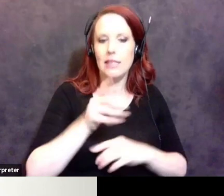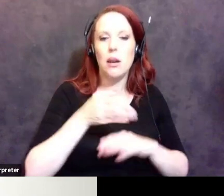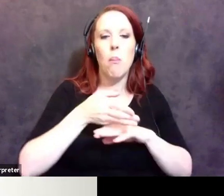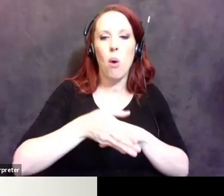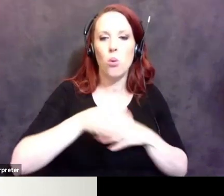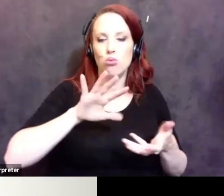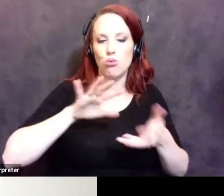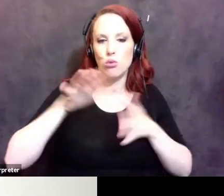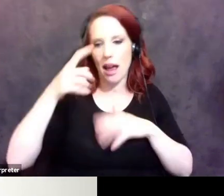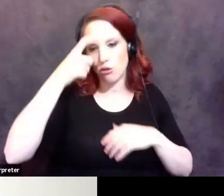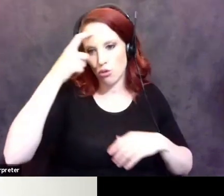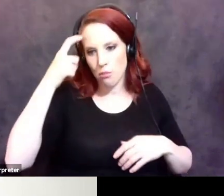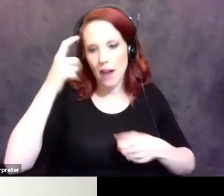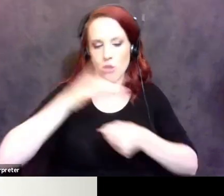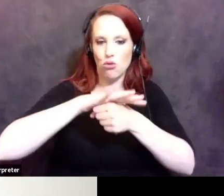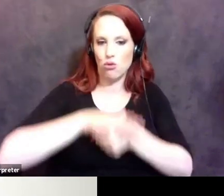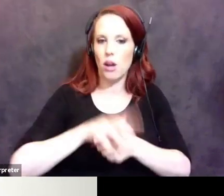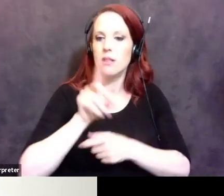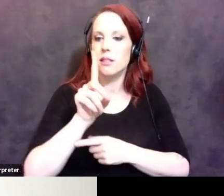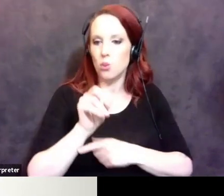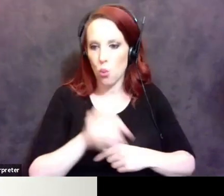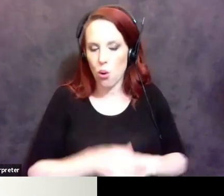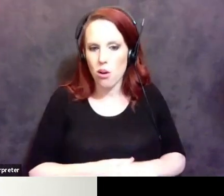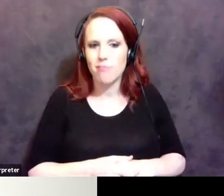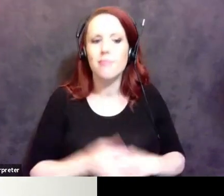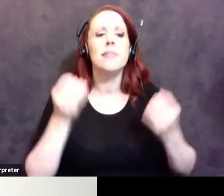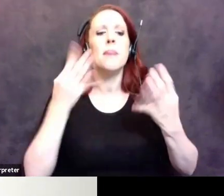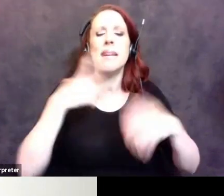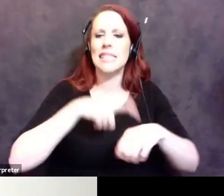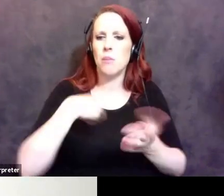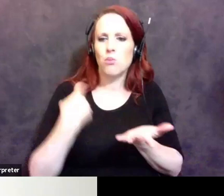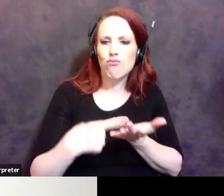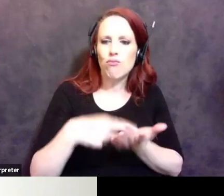think oftentimes when we talk about disability, we talk about it mainly in terms of the physical